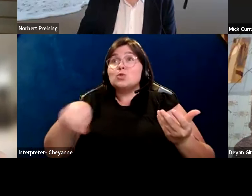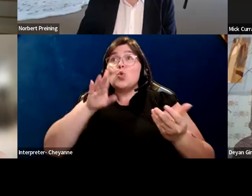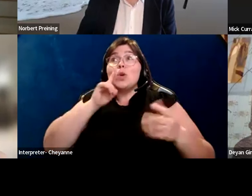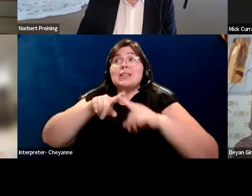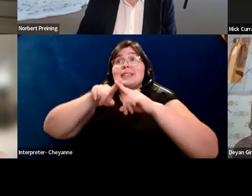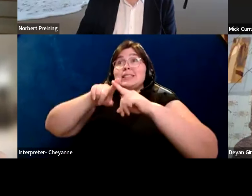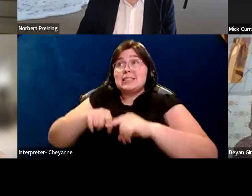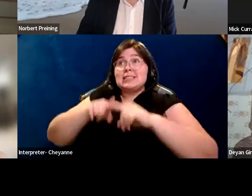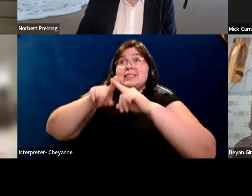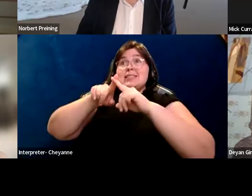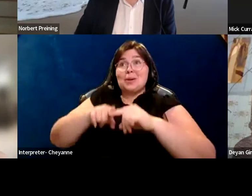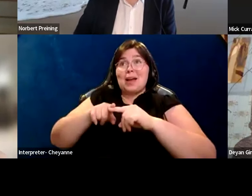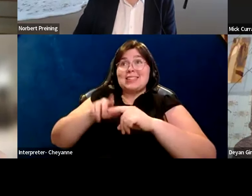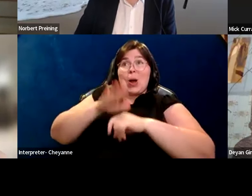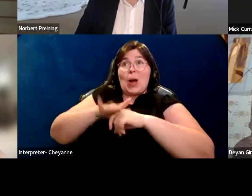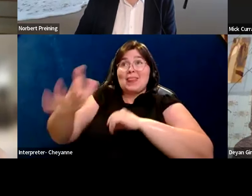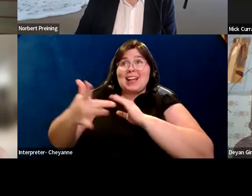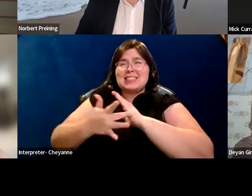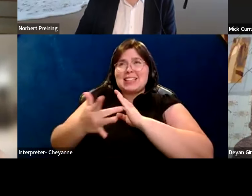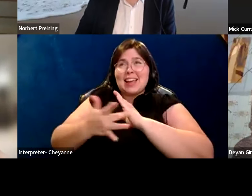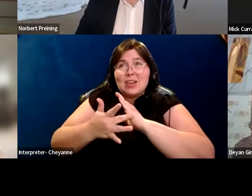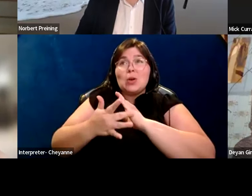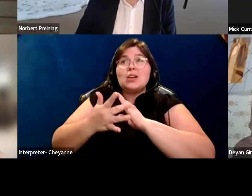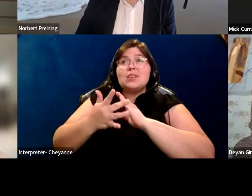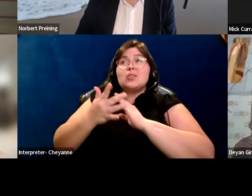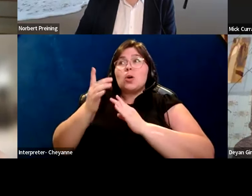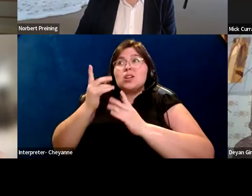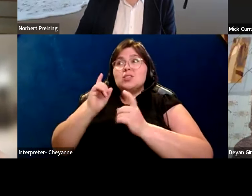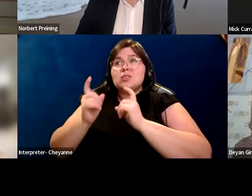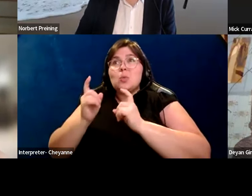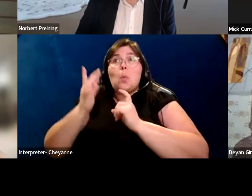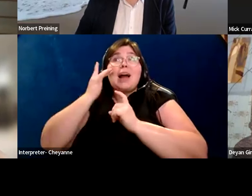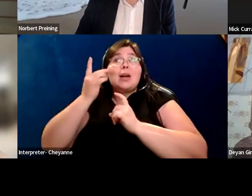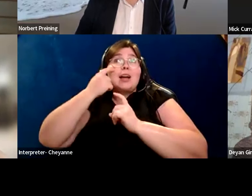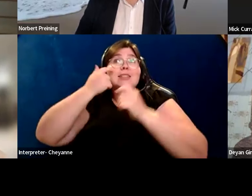because your eyesight's getting a little bit worse, or changing the contrast slightly.